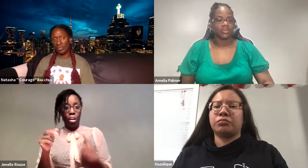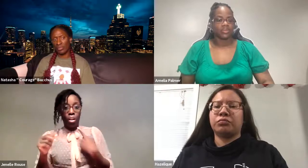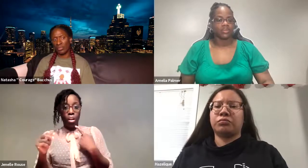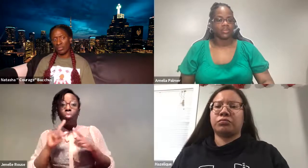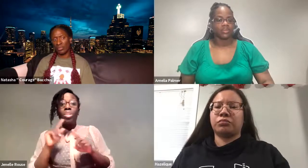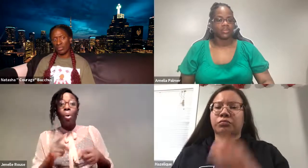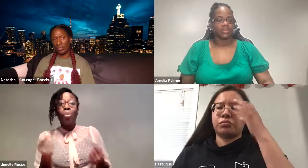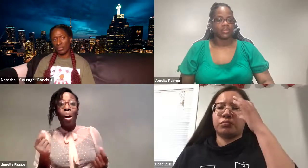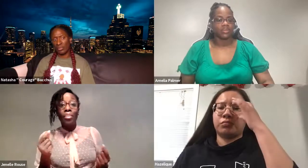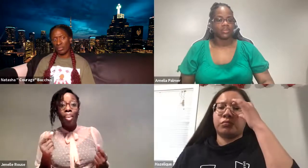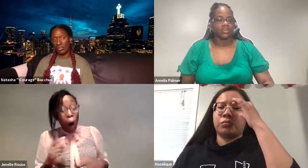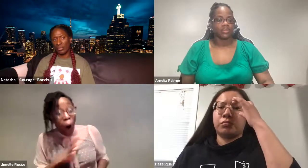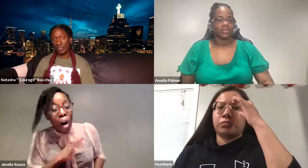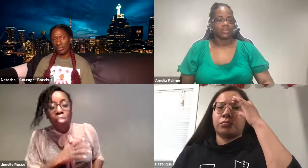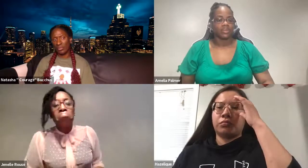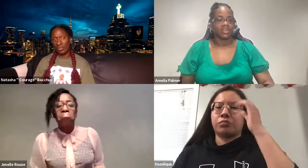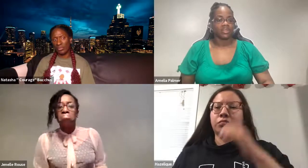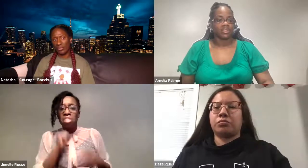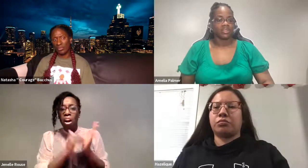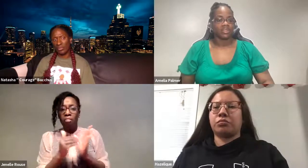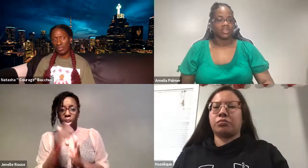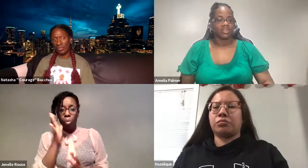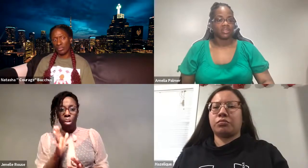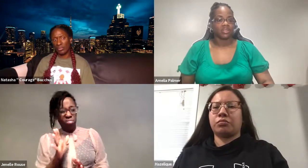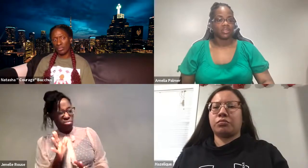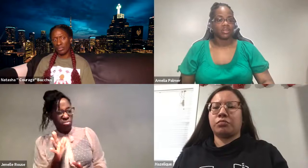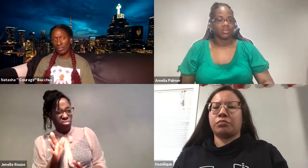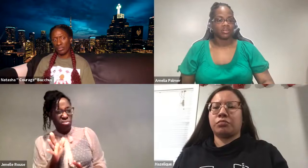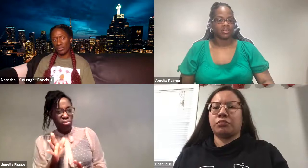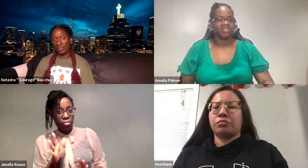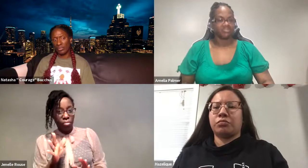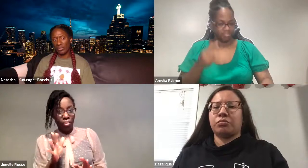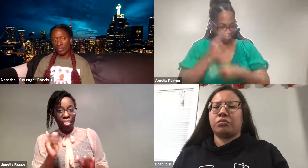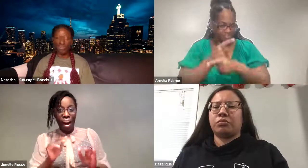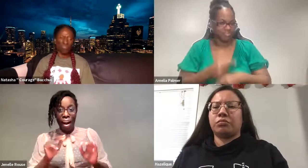language affects how people respond to them